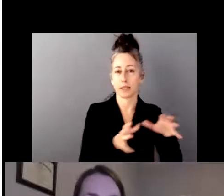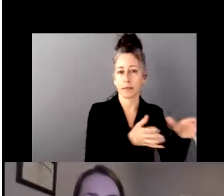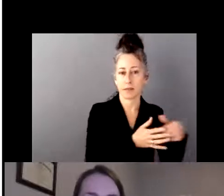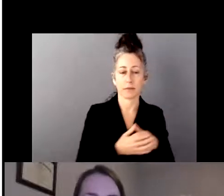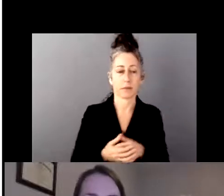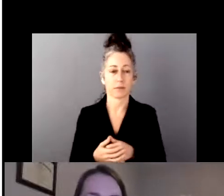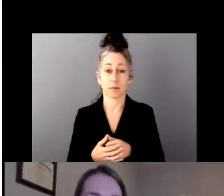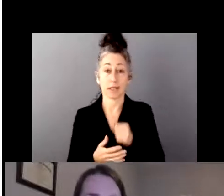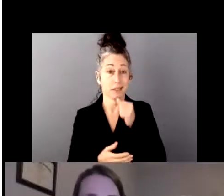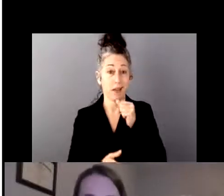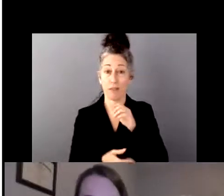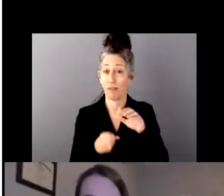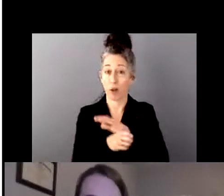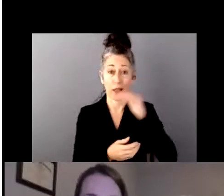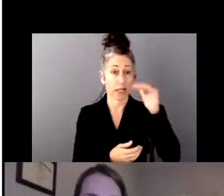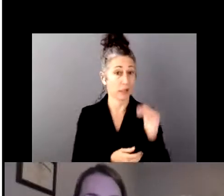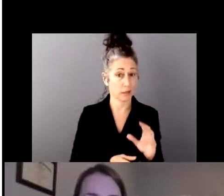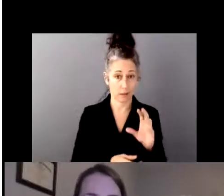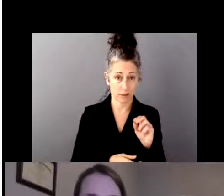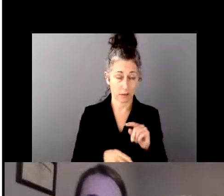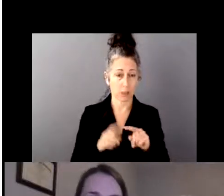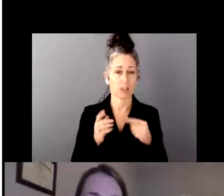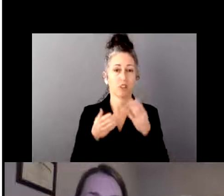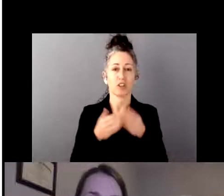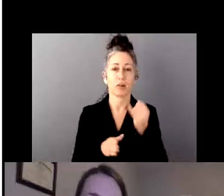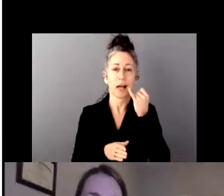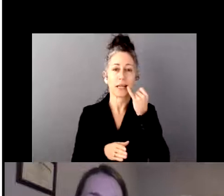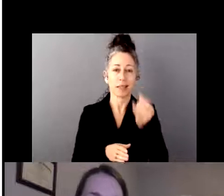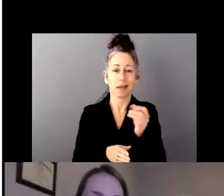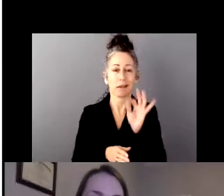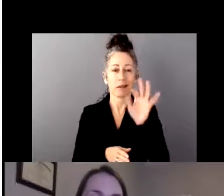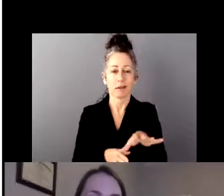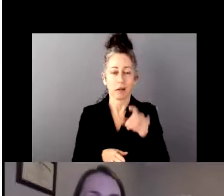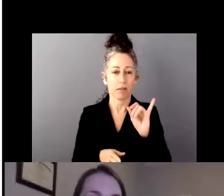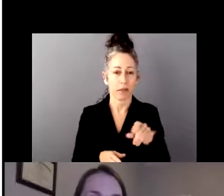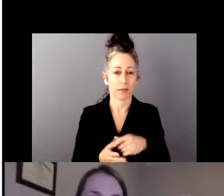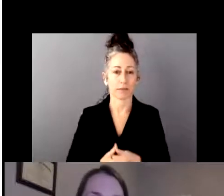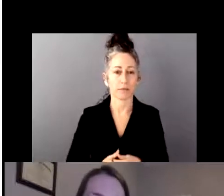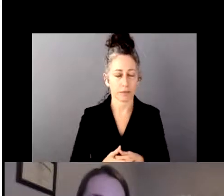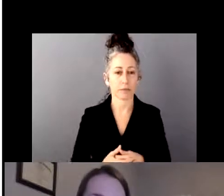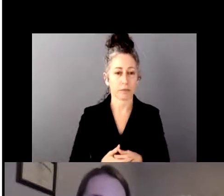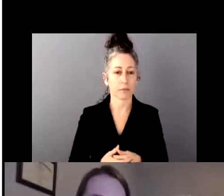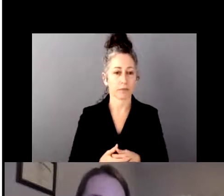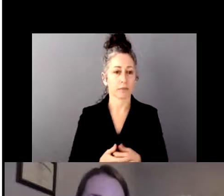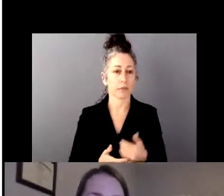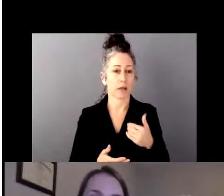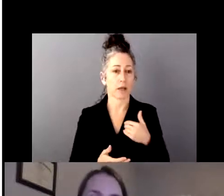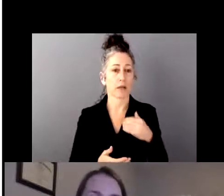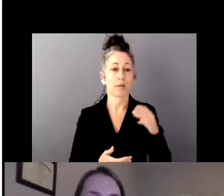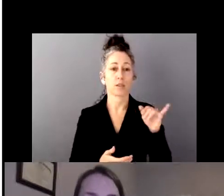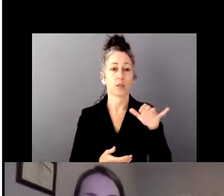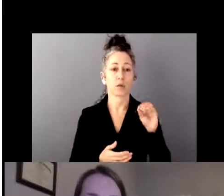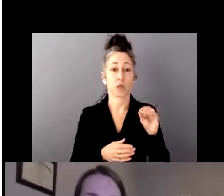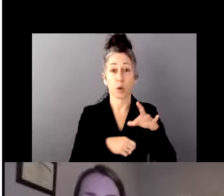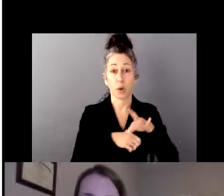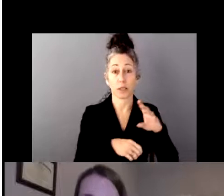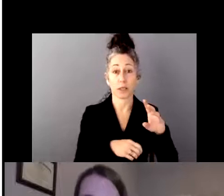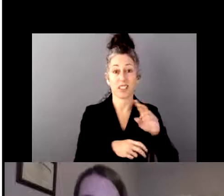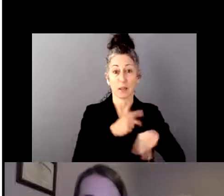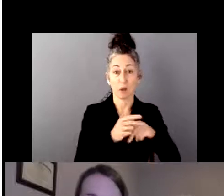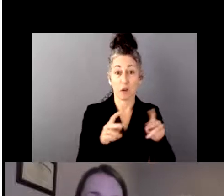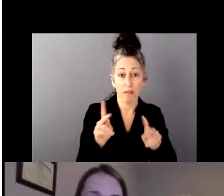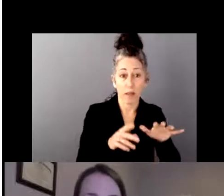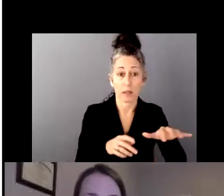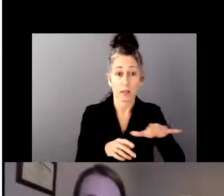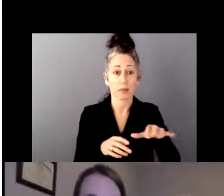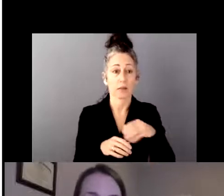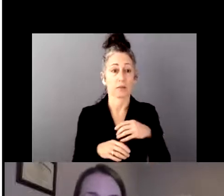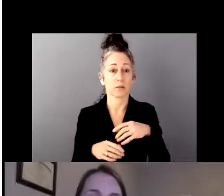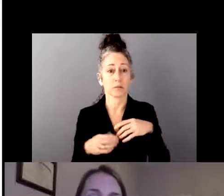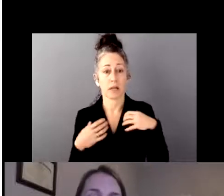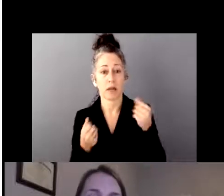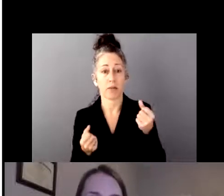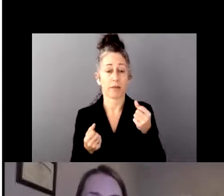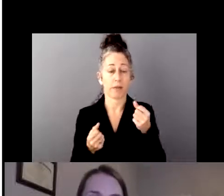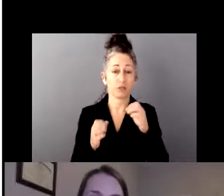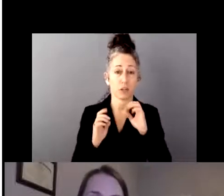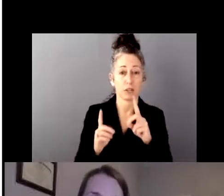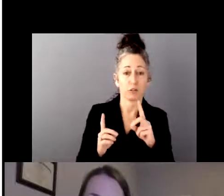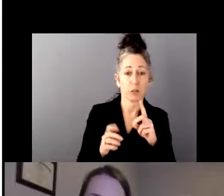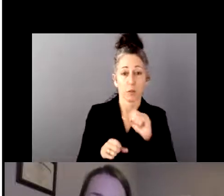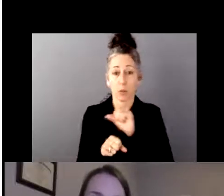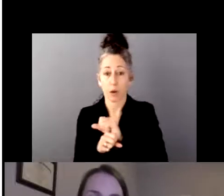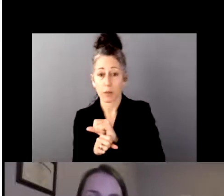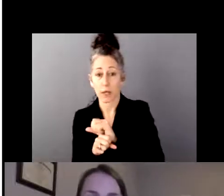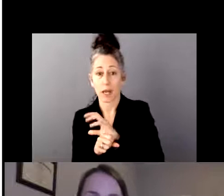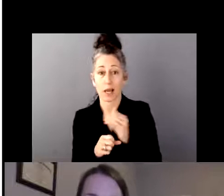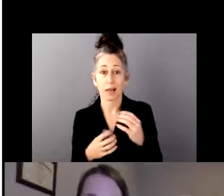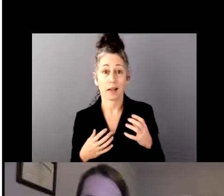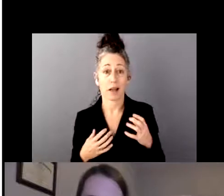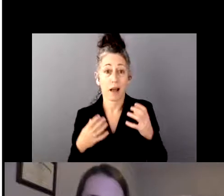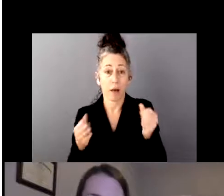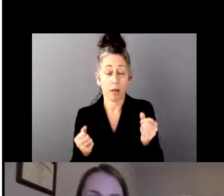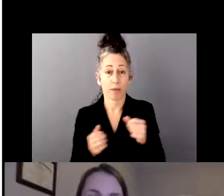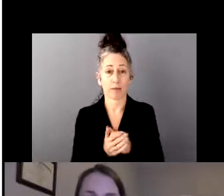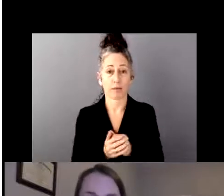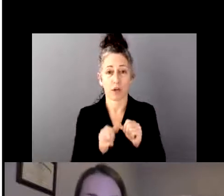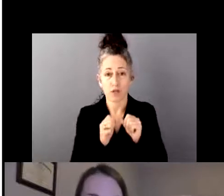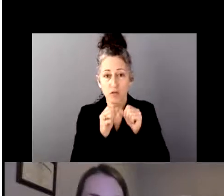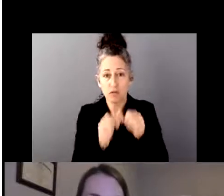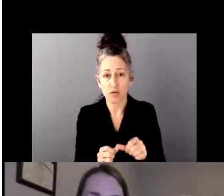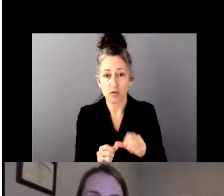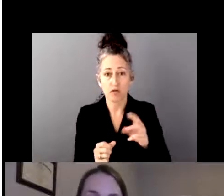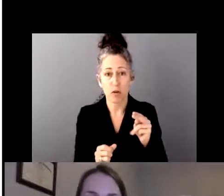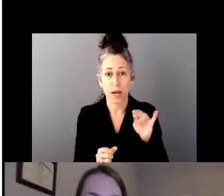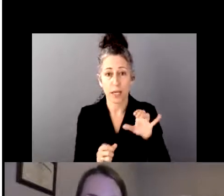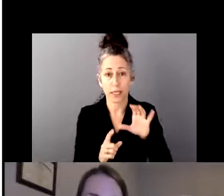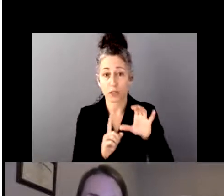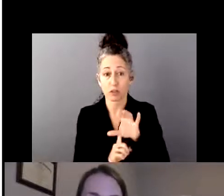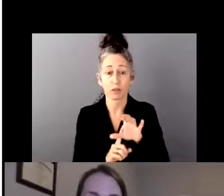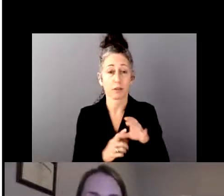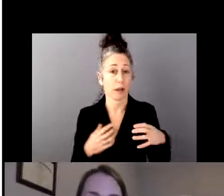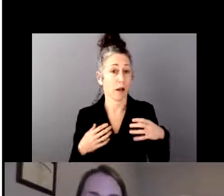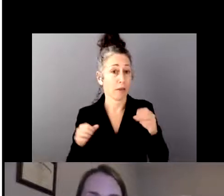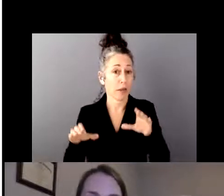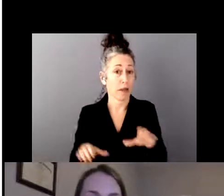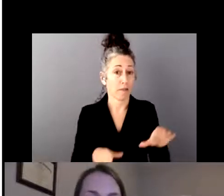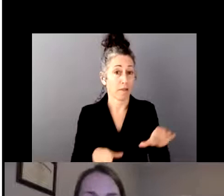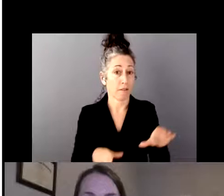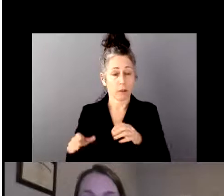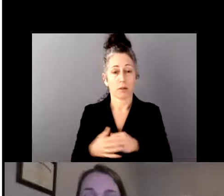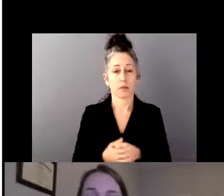employment. I have data related to health. Prevalence of chronic conditions and health behaviors among other things.